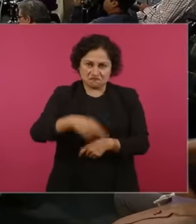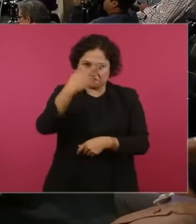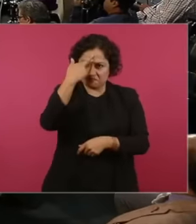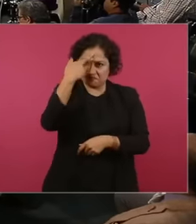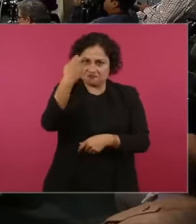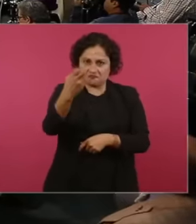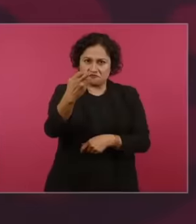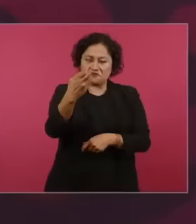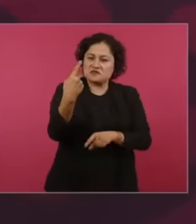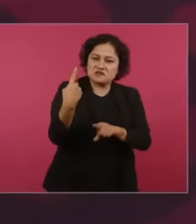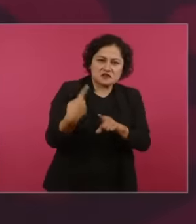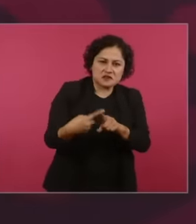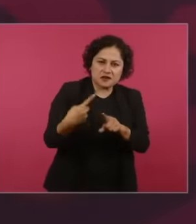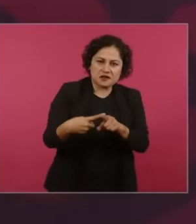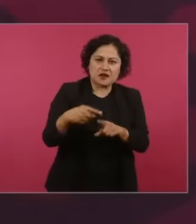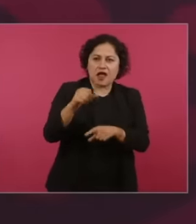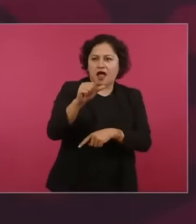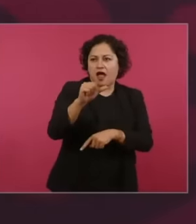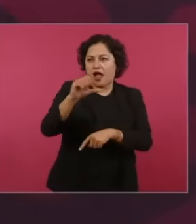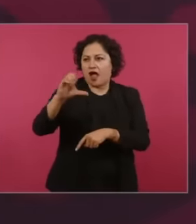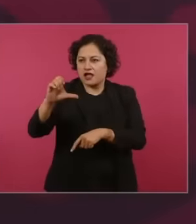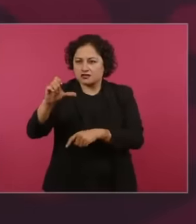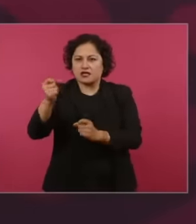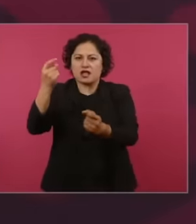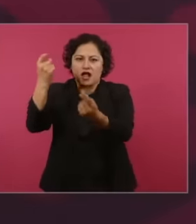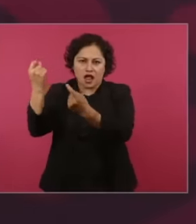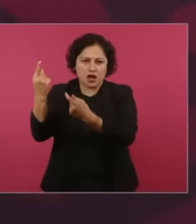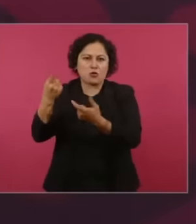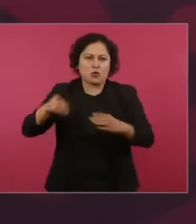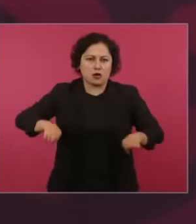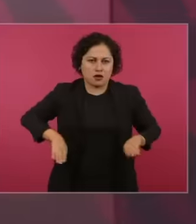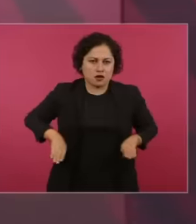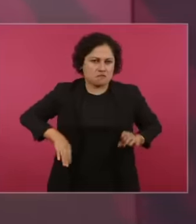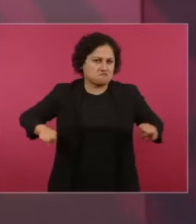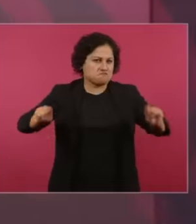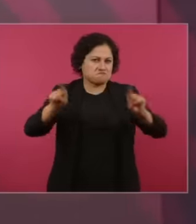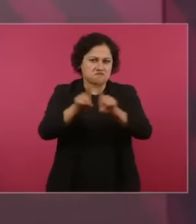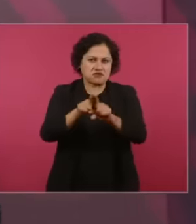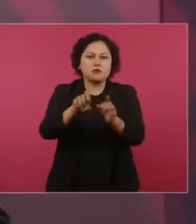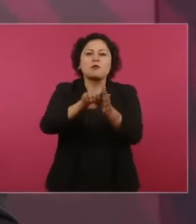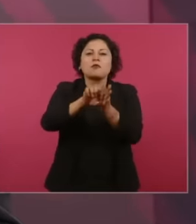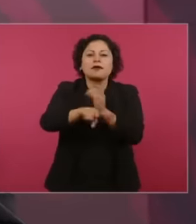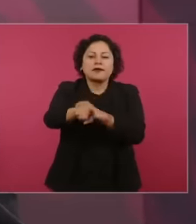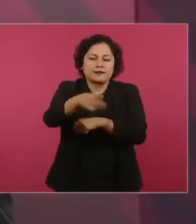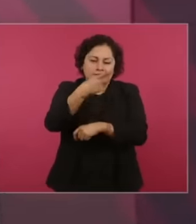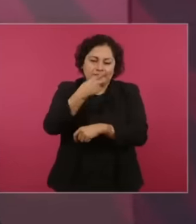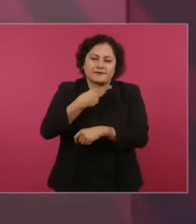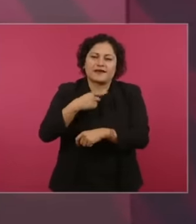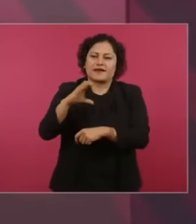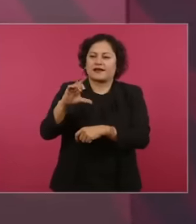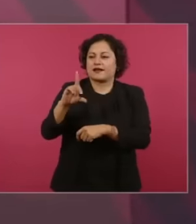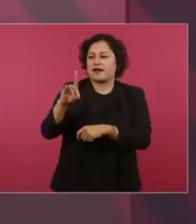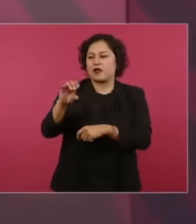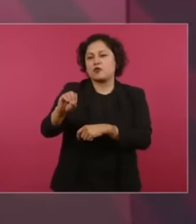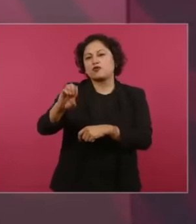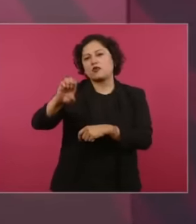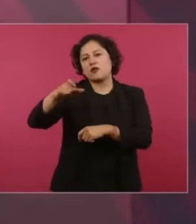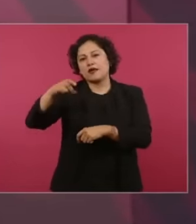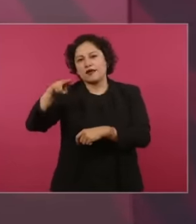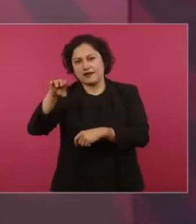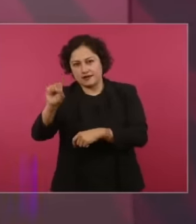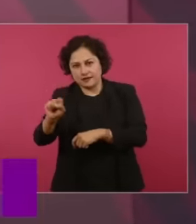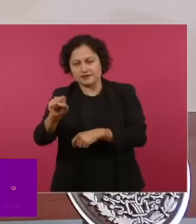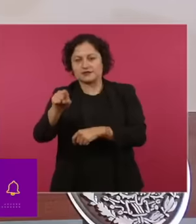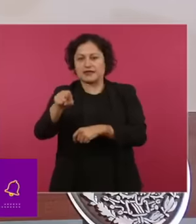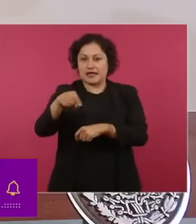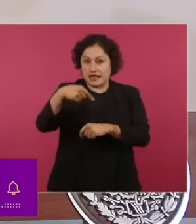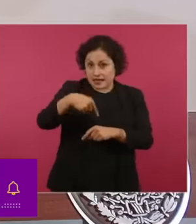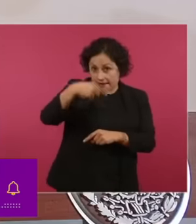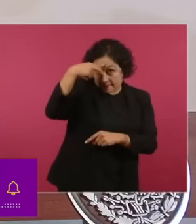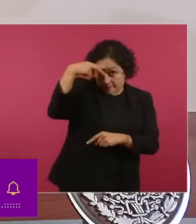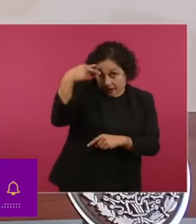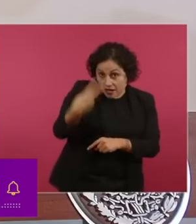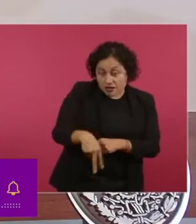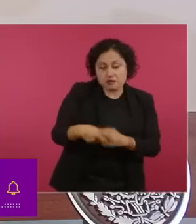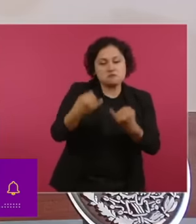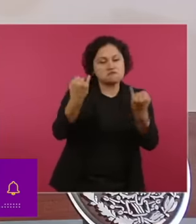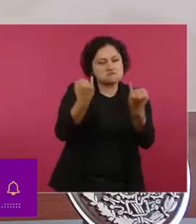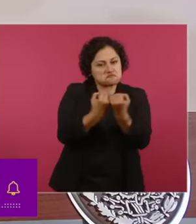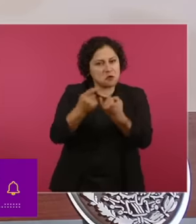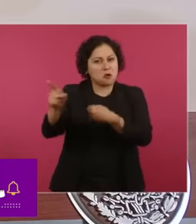claudi González But this happens in Mexico and it happens in Guatemala and it happens in Colombia and it happens in